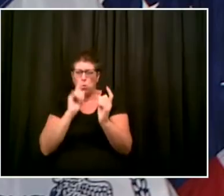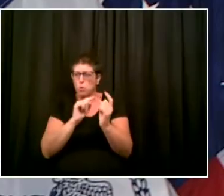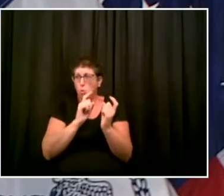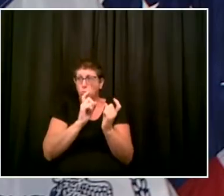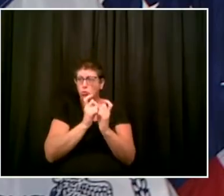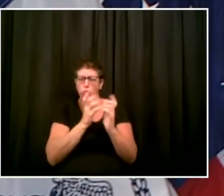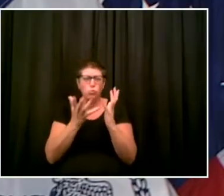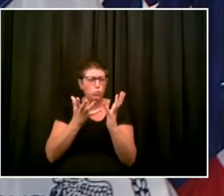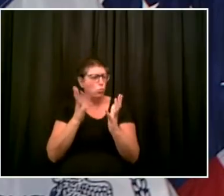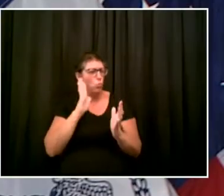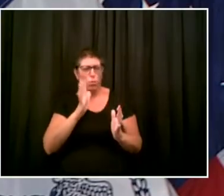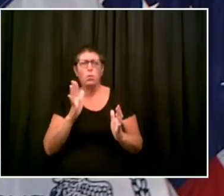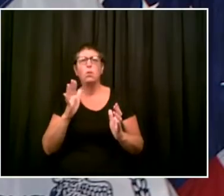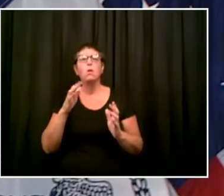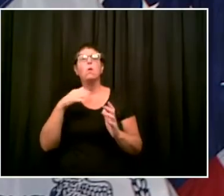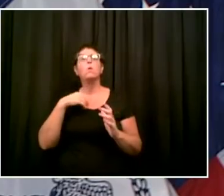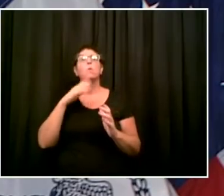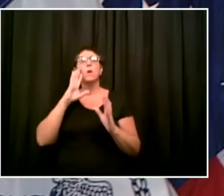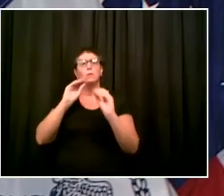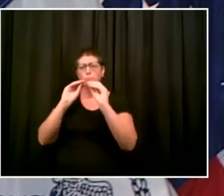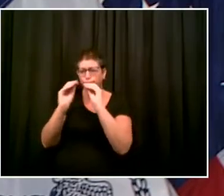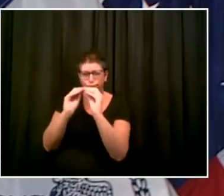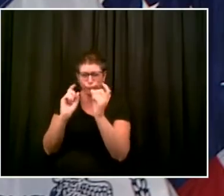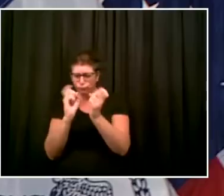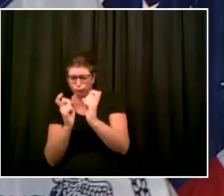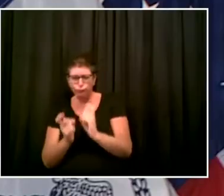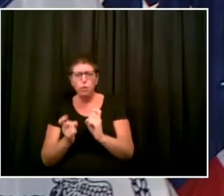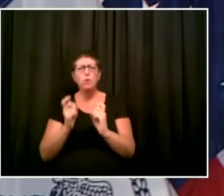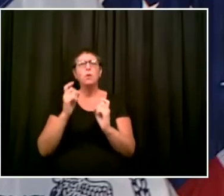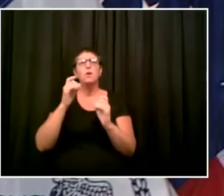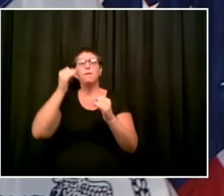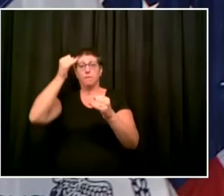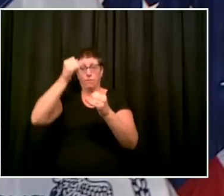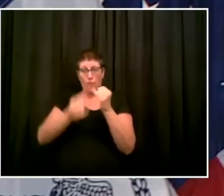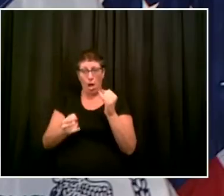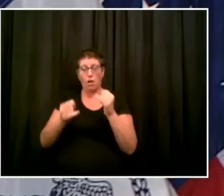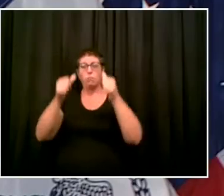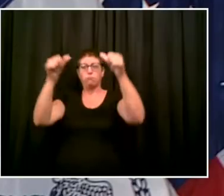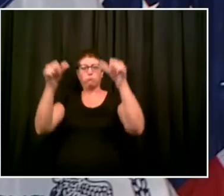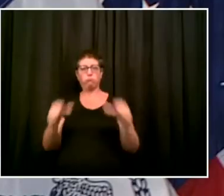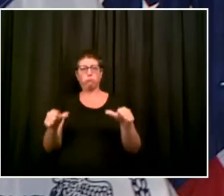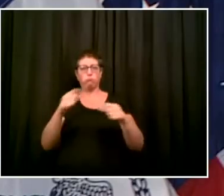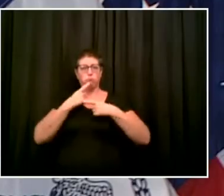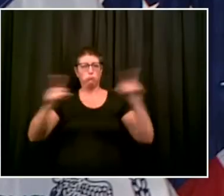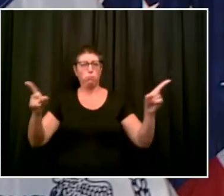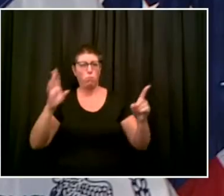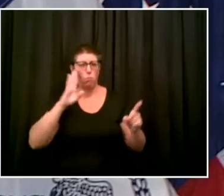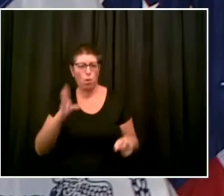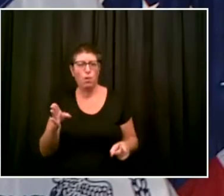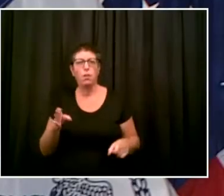WANT TO HEAR PROPOSALS, THAT WILL BE PART OF WHAT WE THINK ABOUT BEFORE